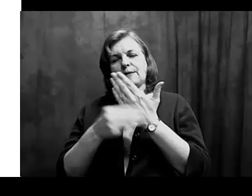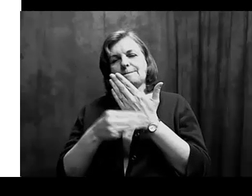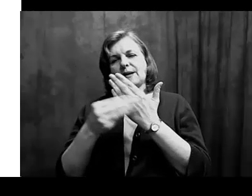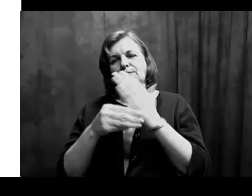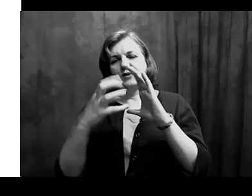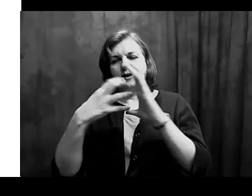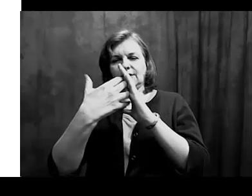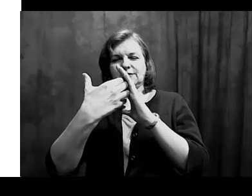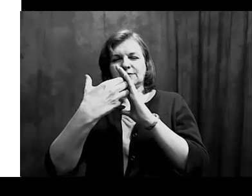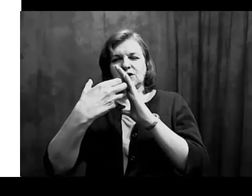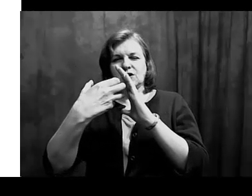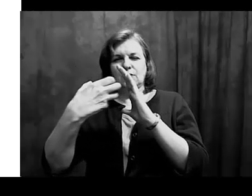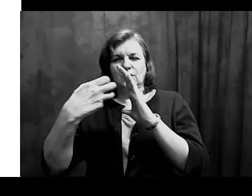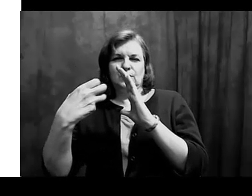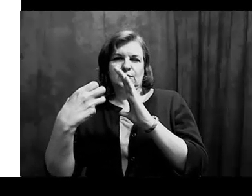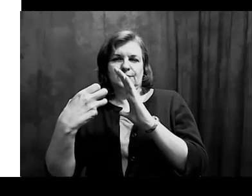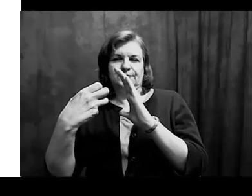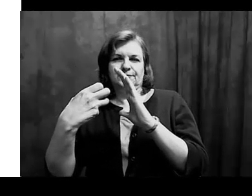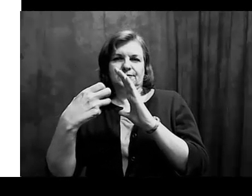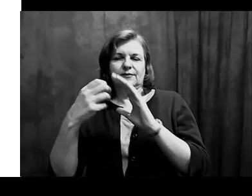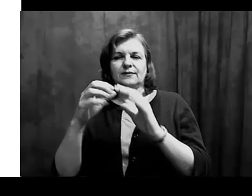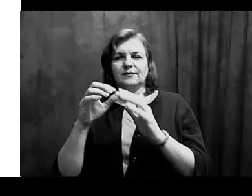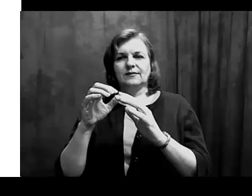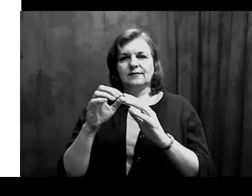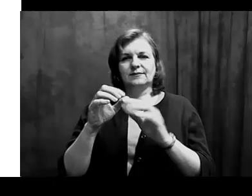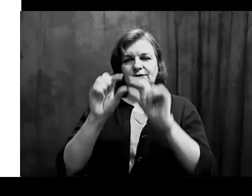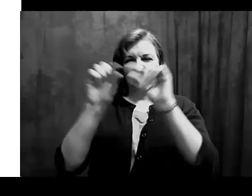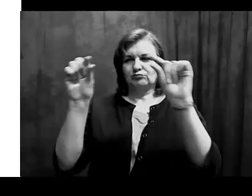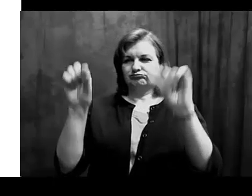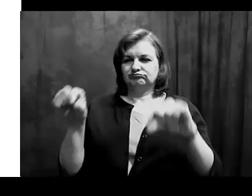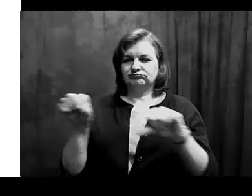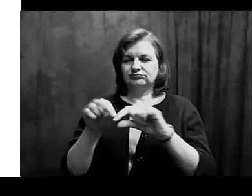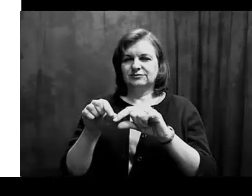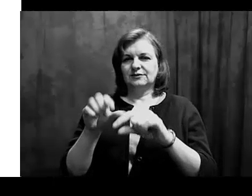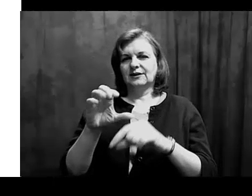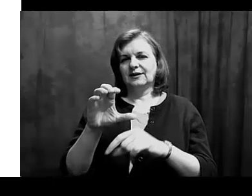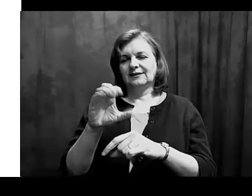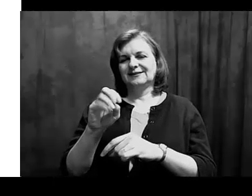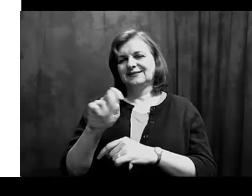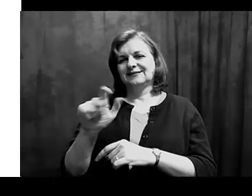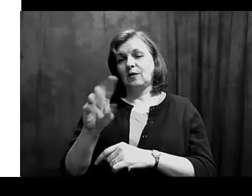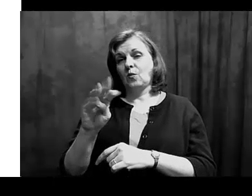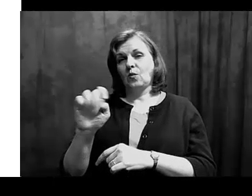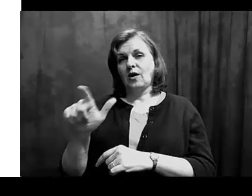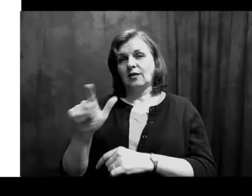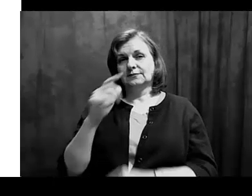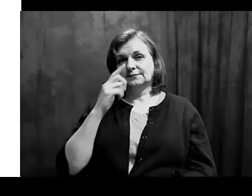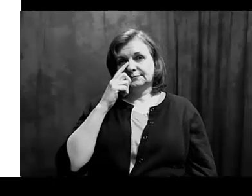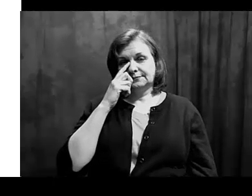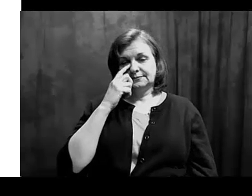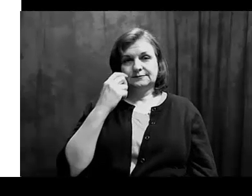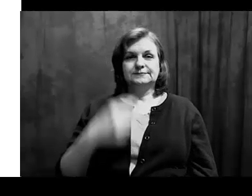the outer walls are here this is the cell wall of the plant cell